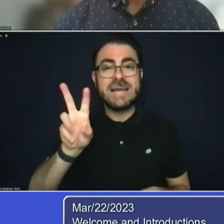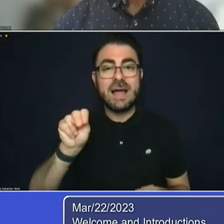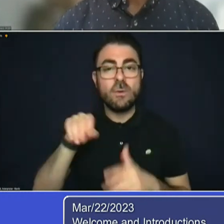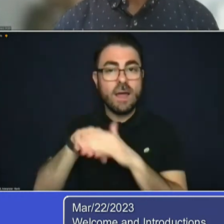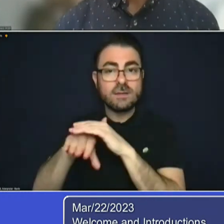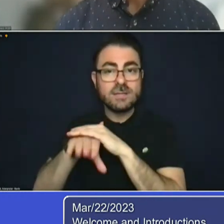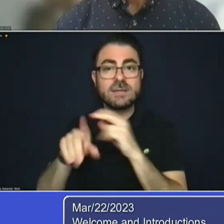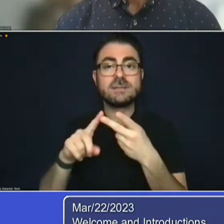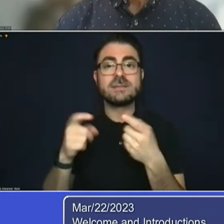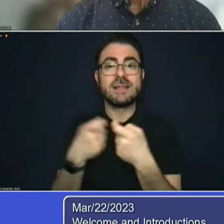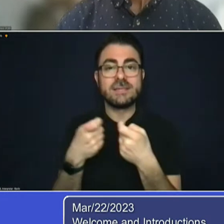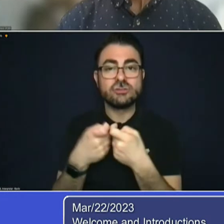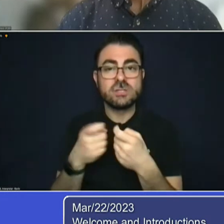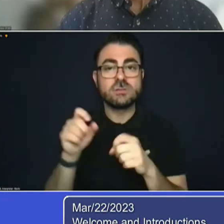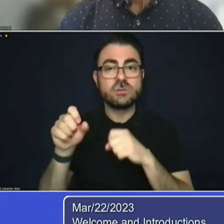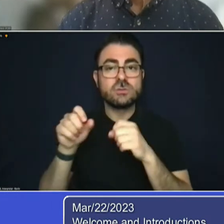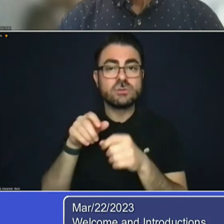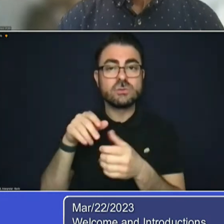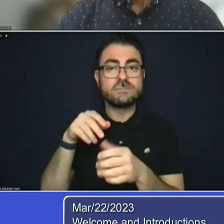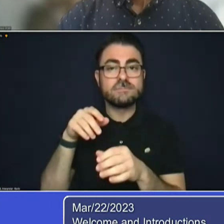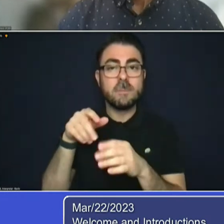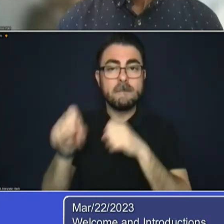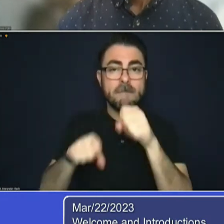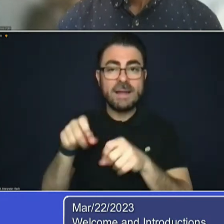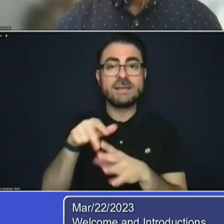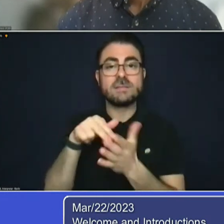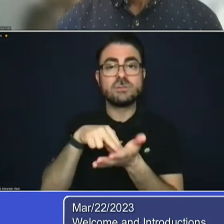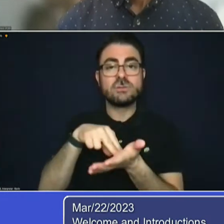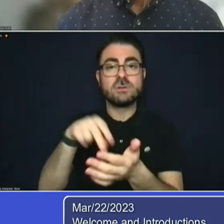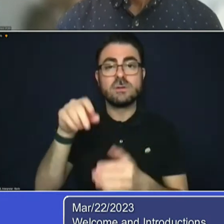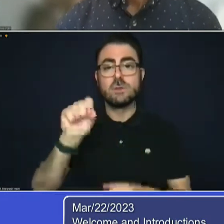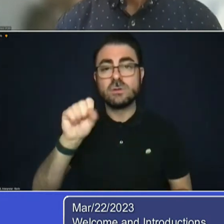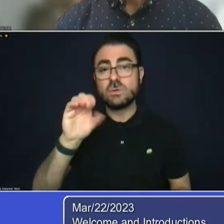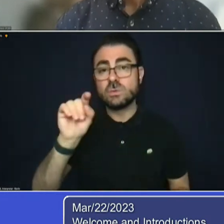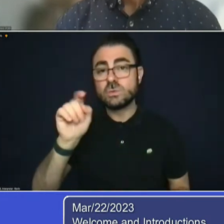TO TRINET PASSES, BIKE TOWN